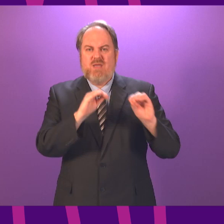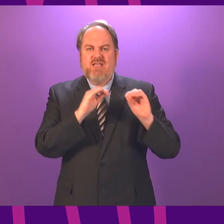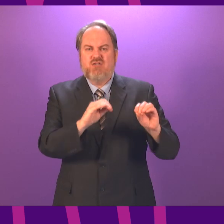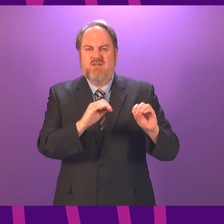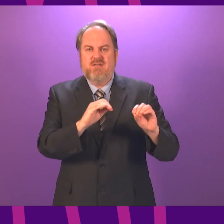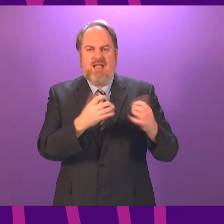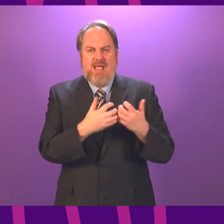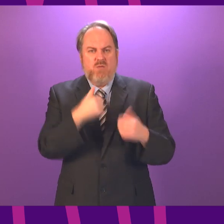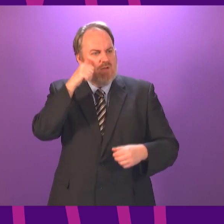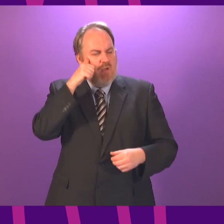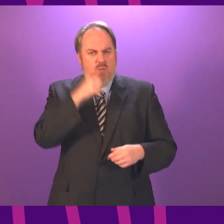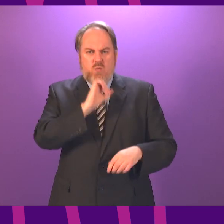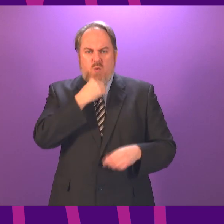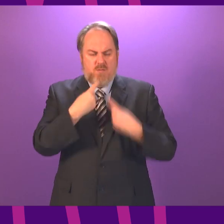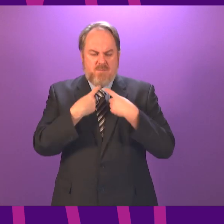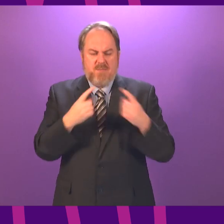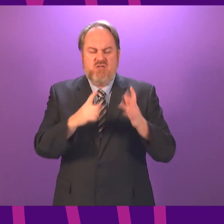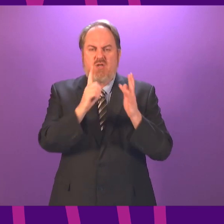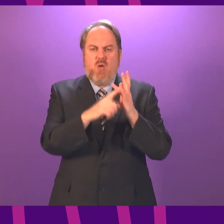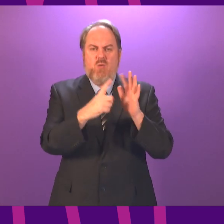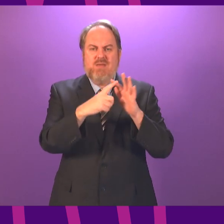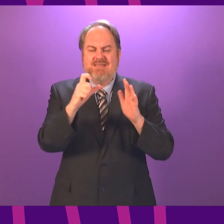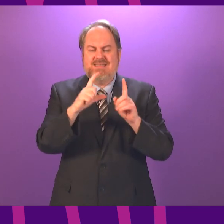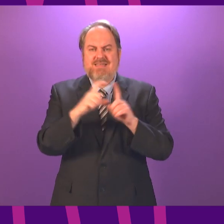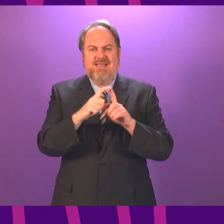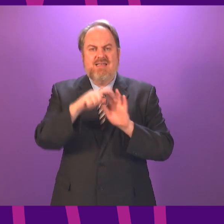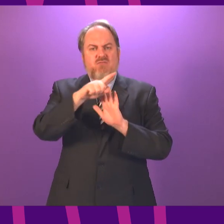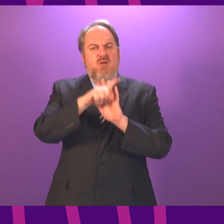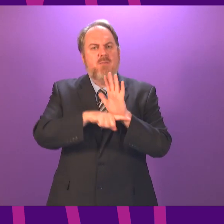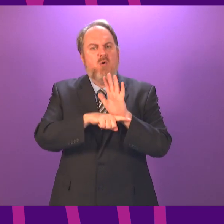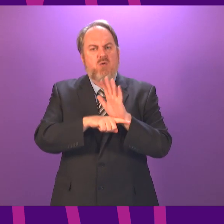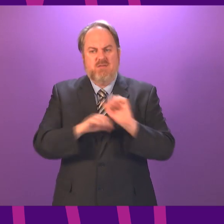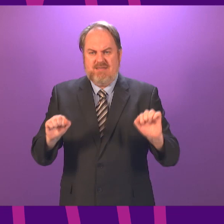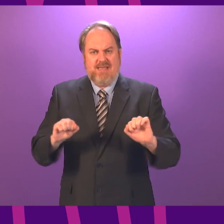The First Minister (Nicola Sturgeon): The timetable of the OECD review that is under